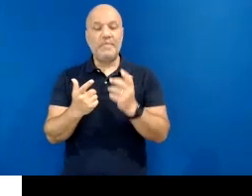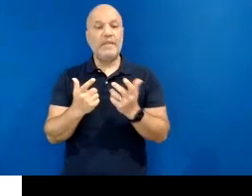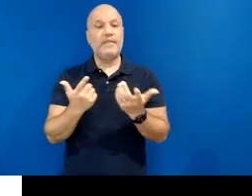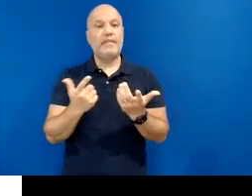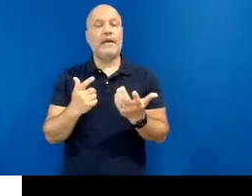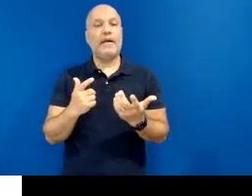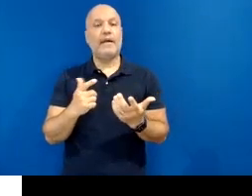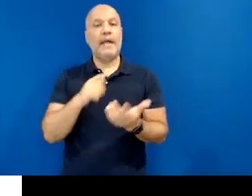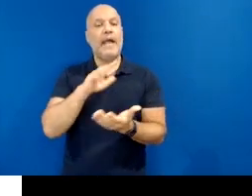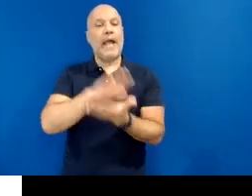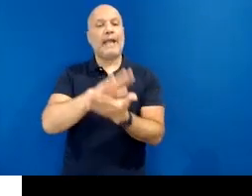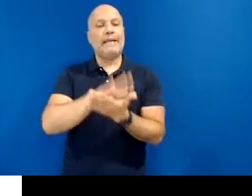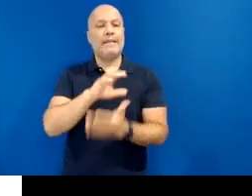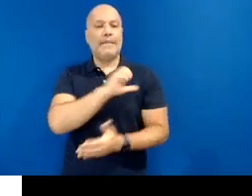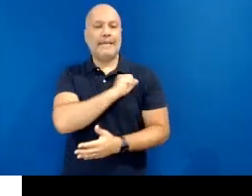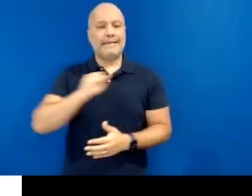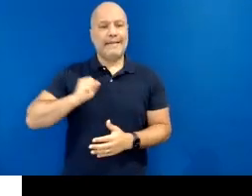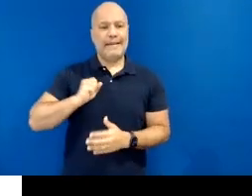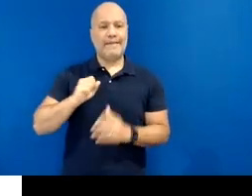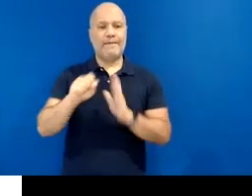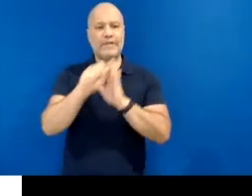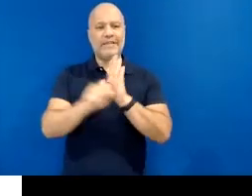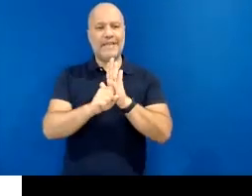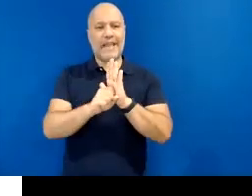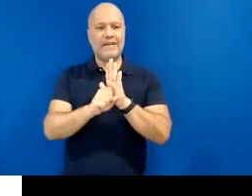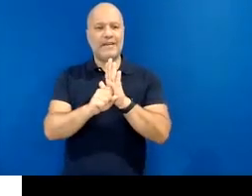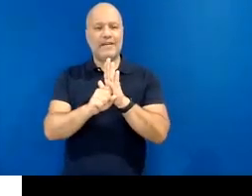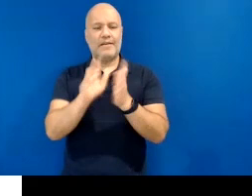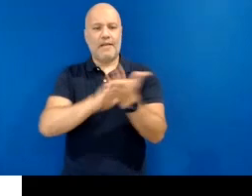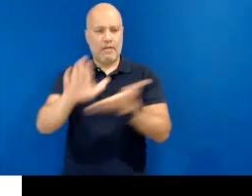to come up with this audit, why do we need it in the first place?